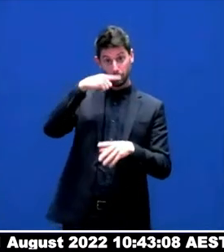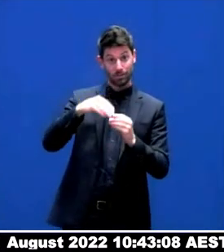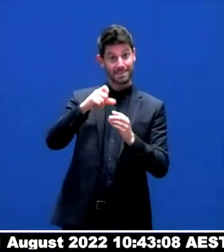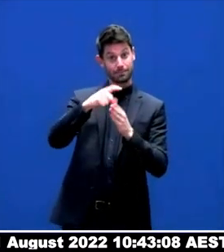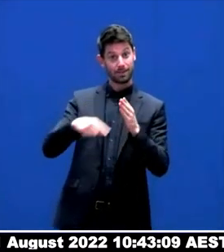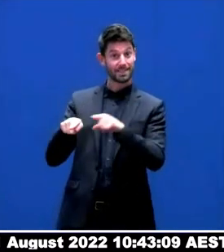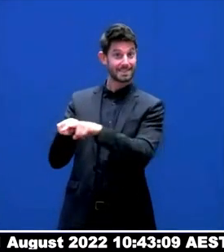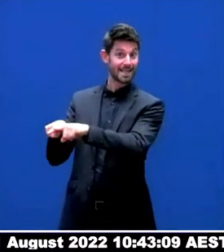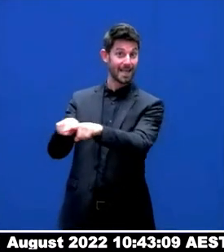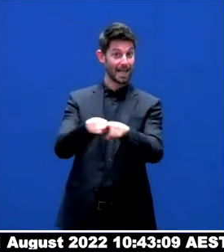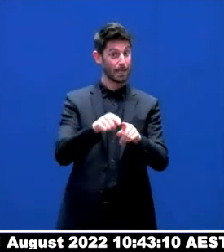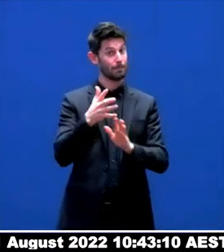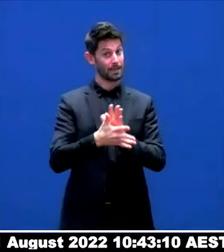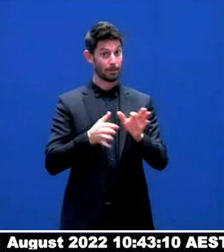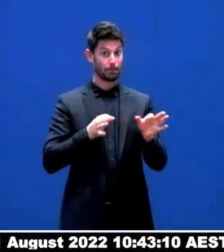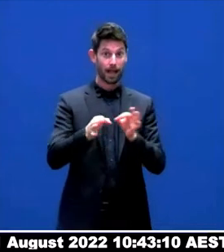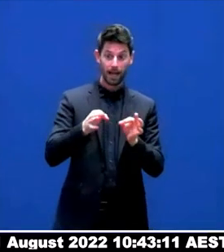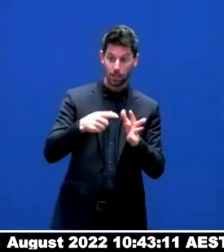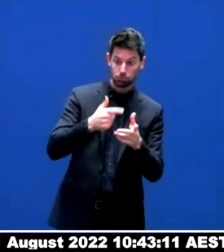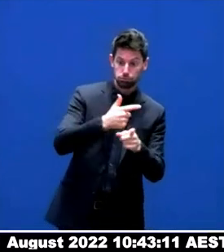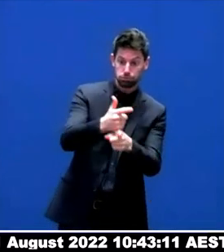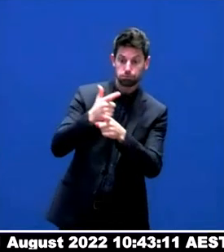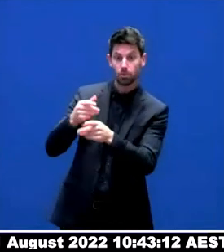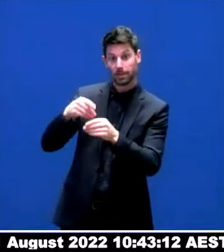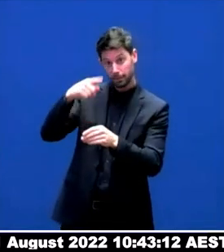And if you're going to consult with people with disability, you need - I'm not talking